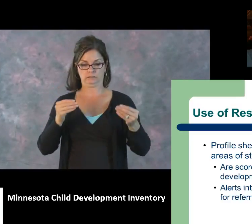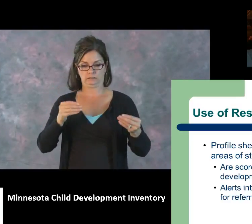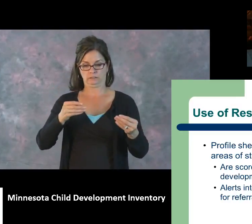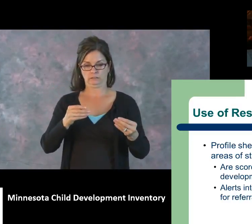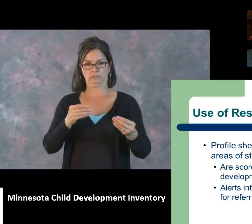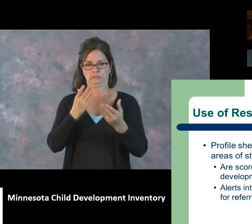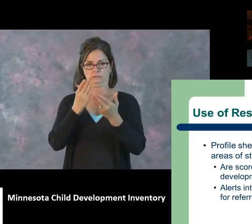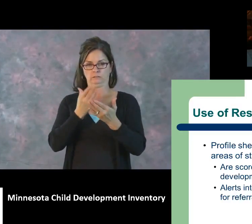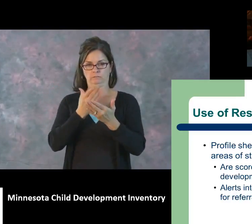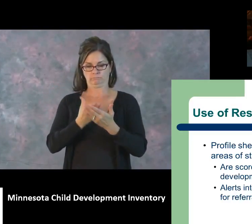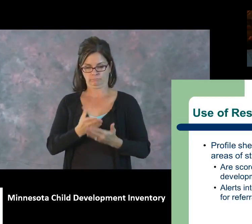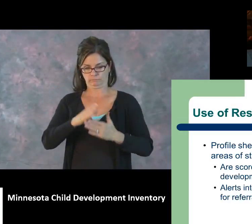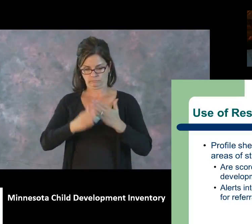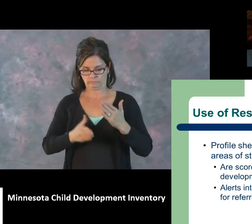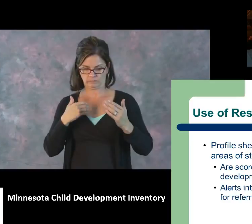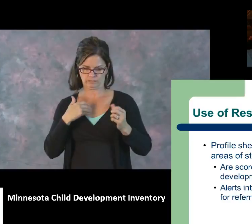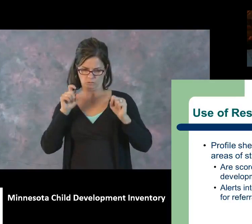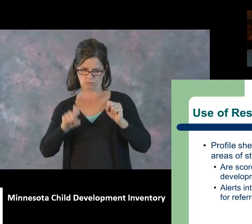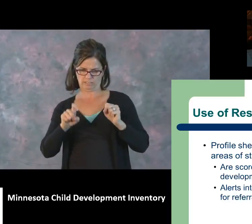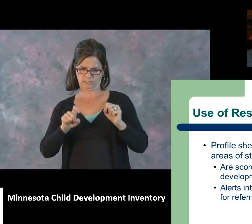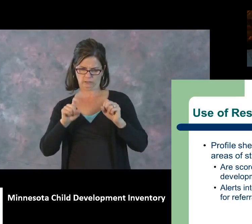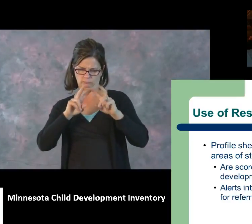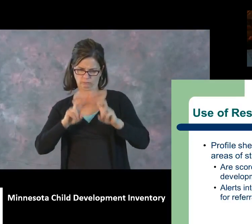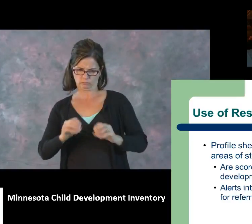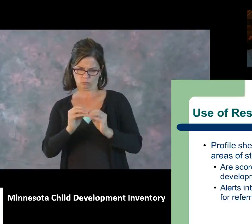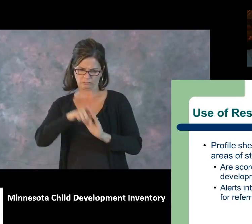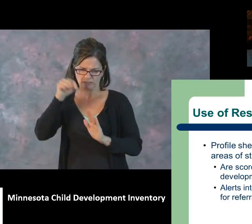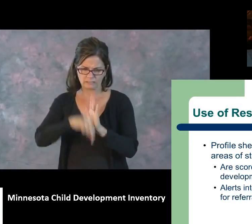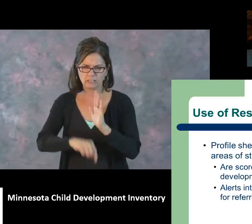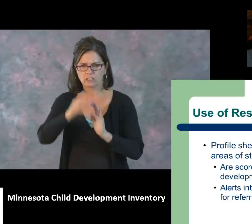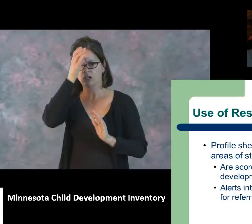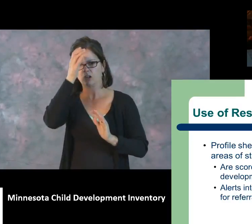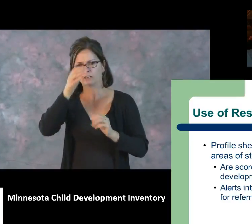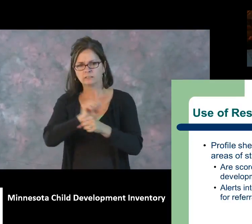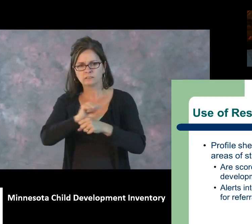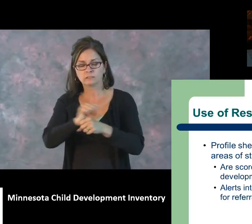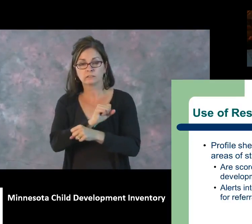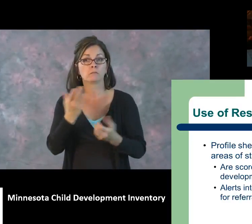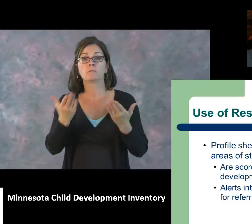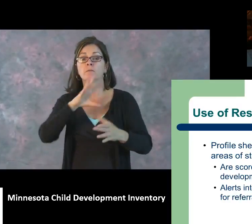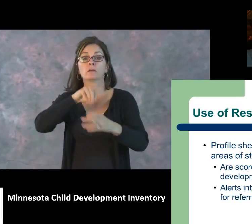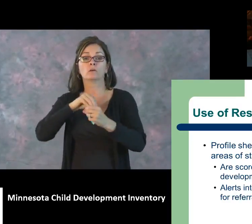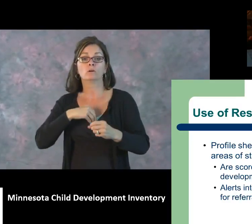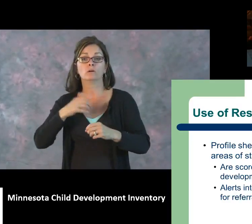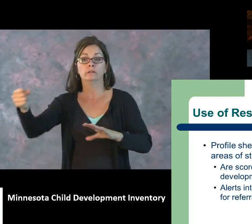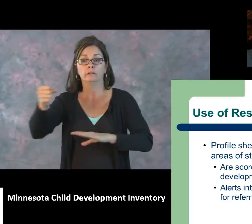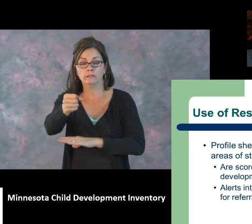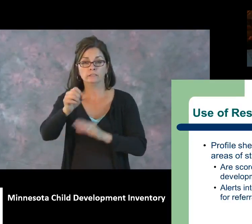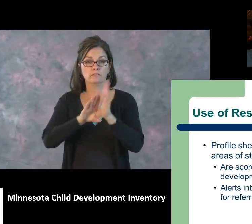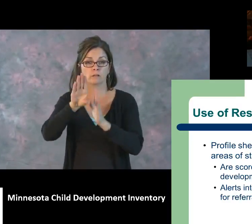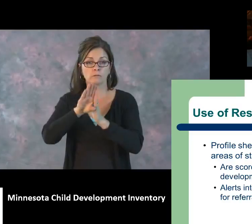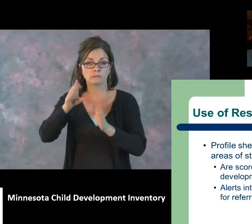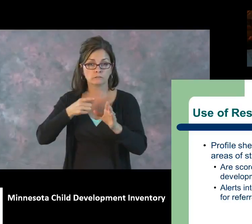to look more deeply at his cognitive functioning. Bring in a developmental specialist, possibly a psychologist,